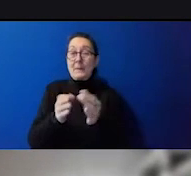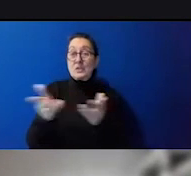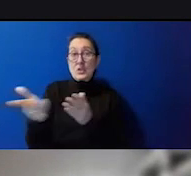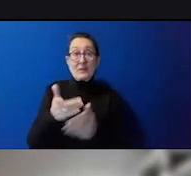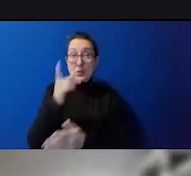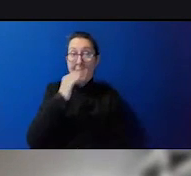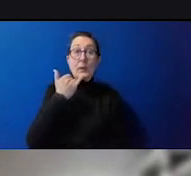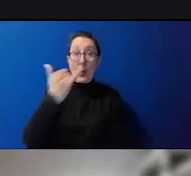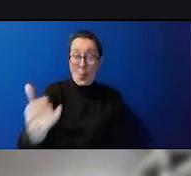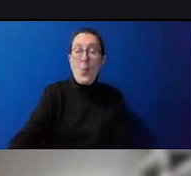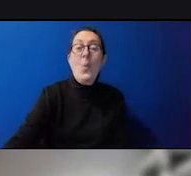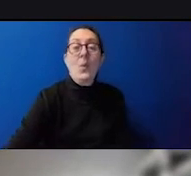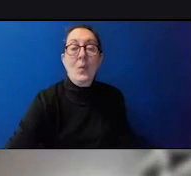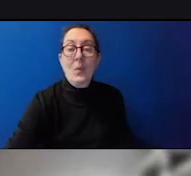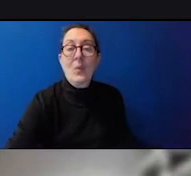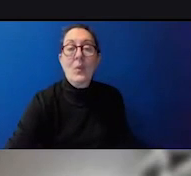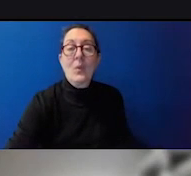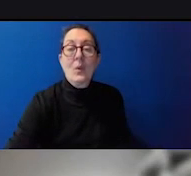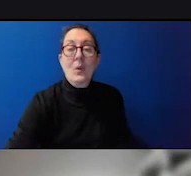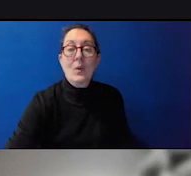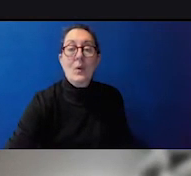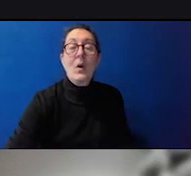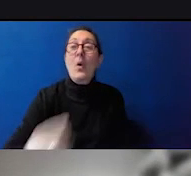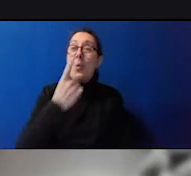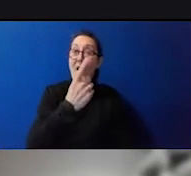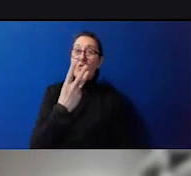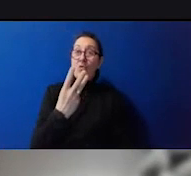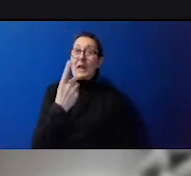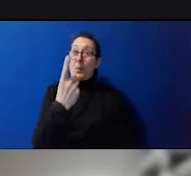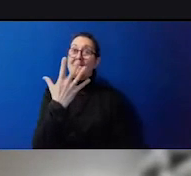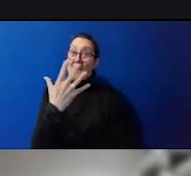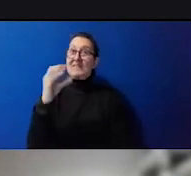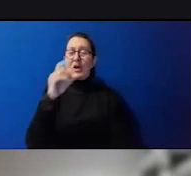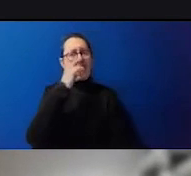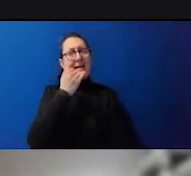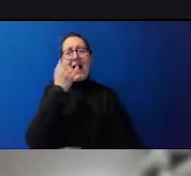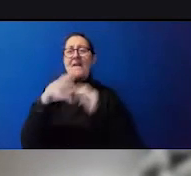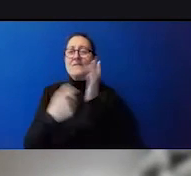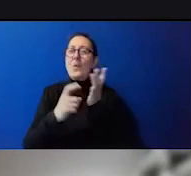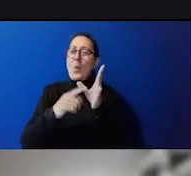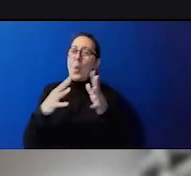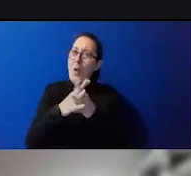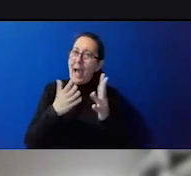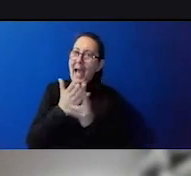13145 and ask for LW access if you do speak uh a language other than English and you'd like to